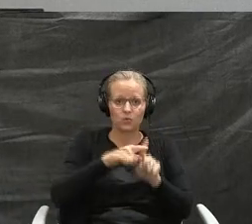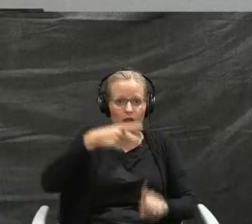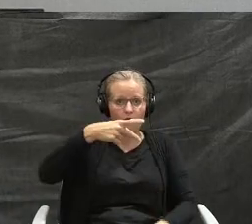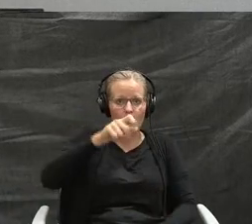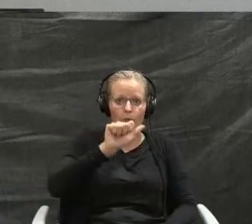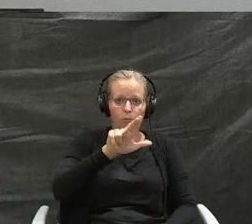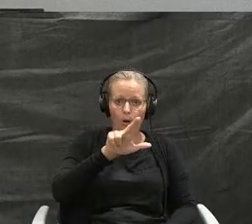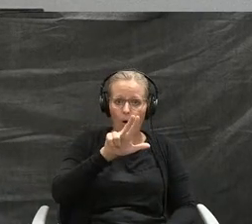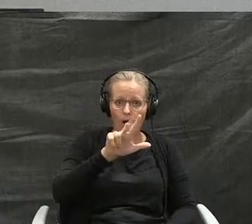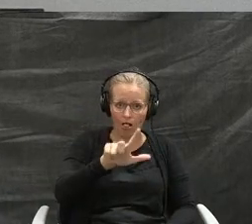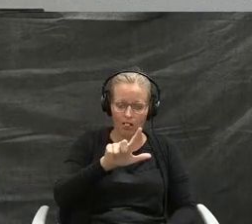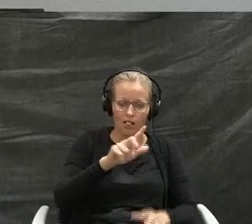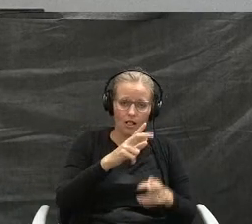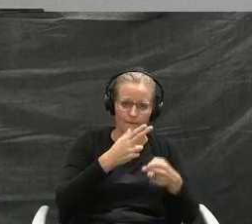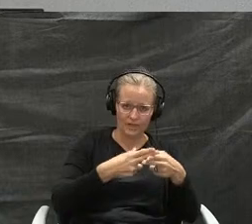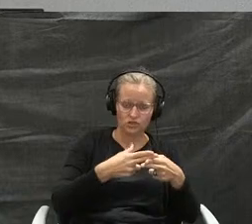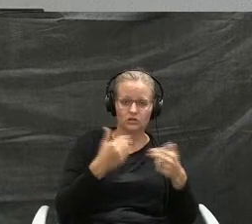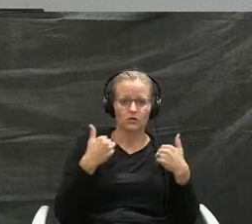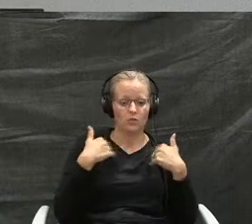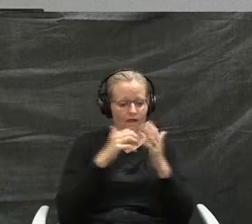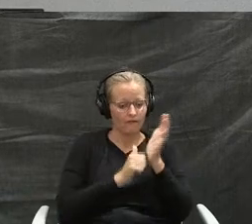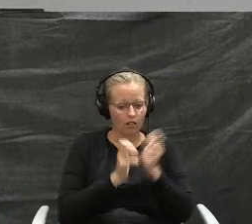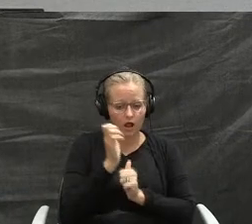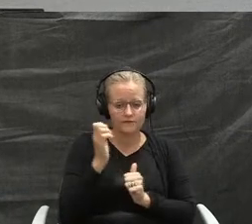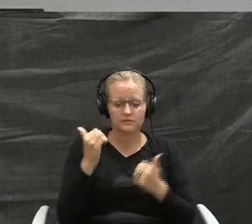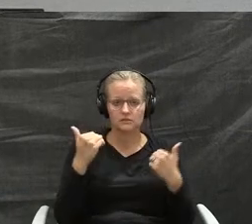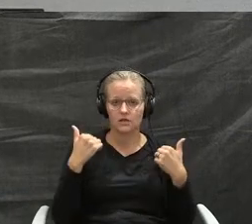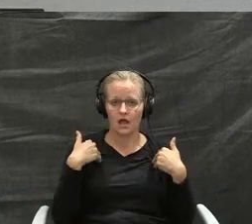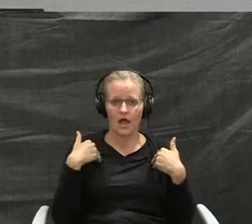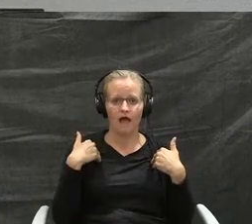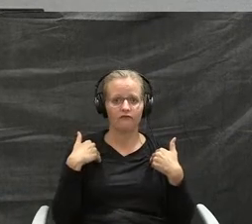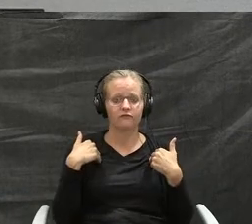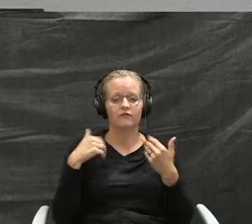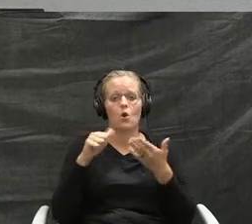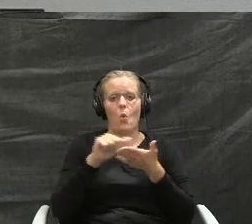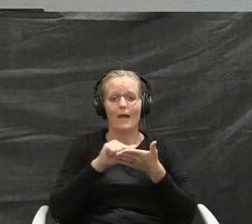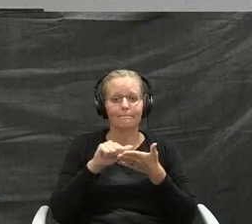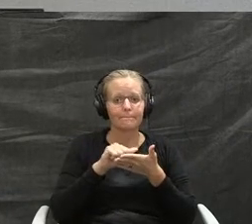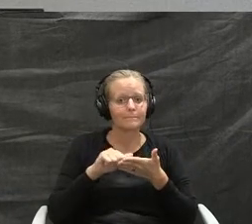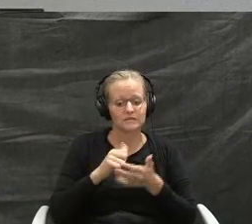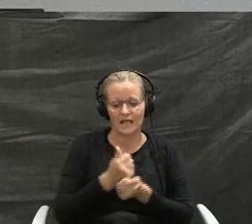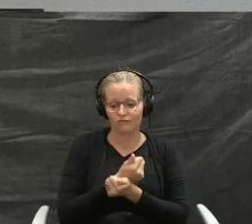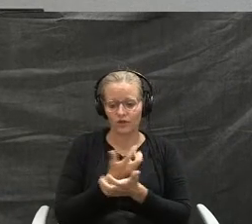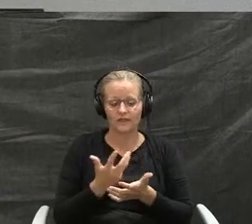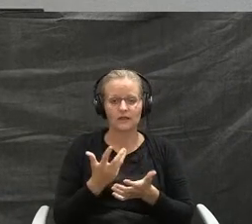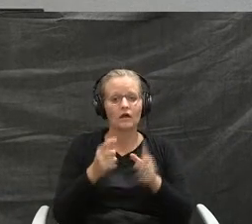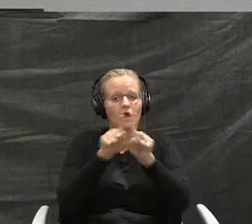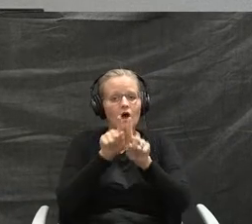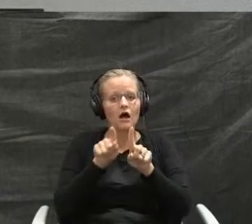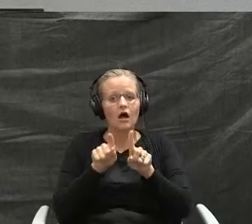gloves. And of course we have all of the measures in place